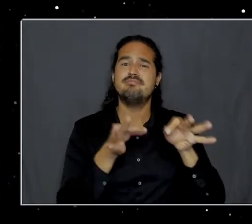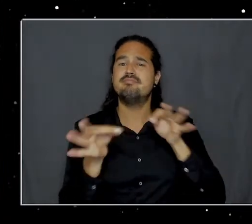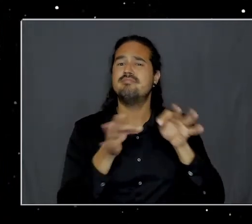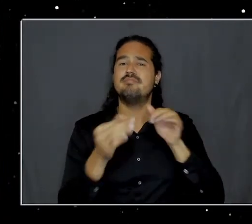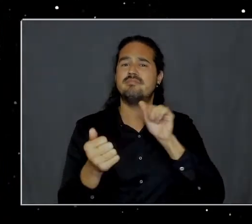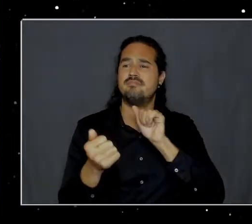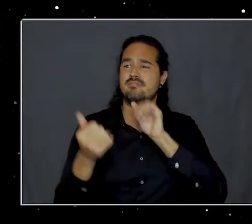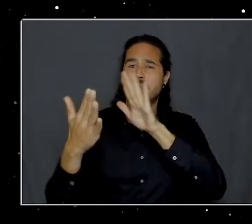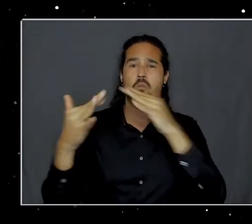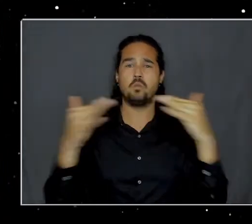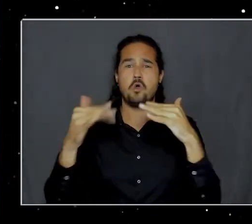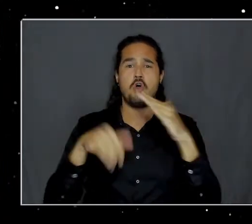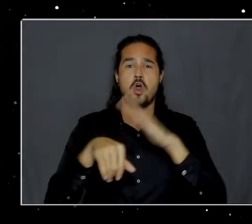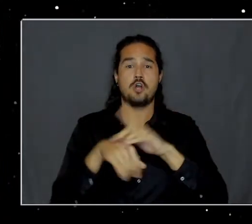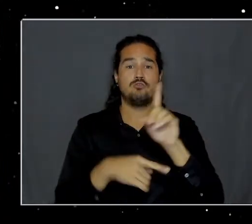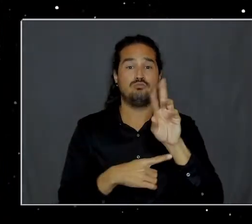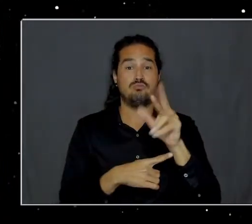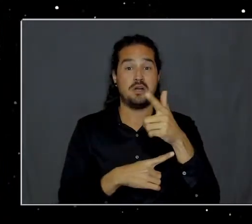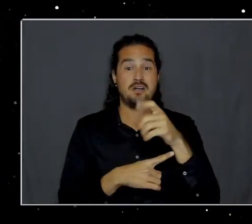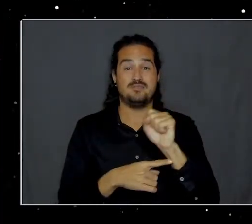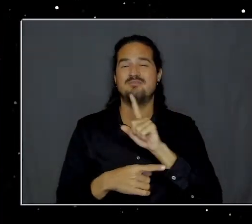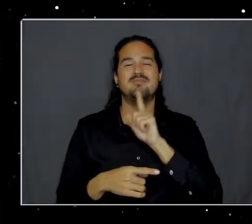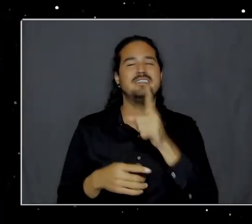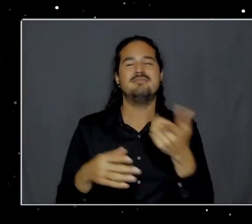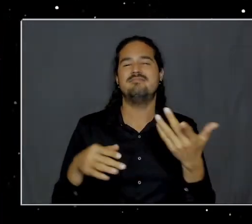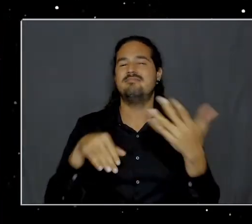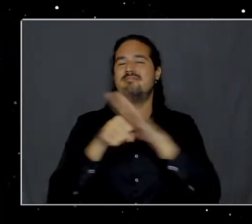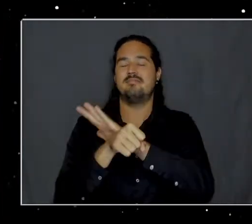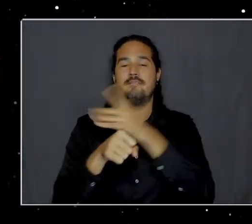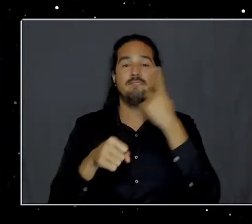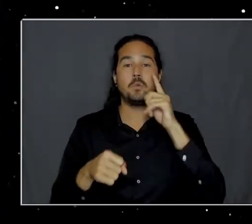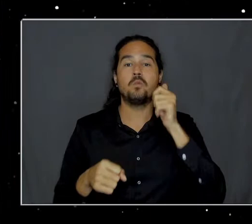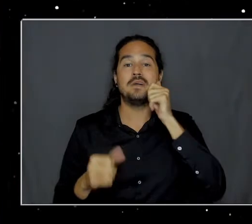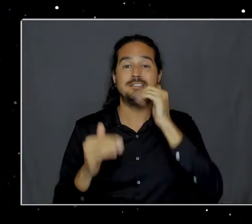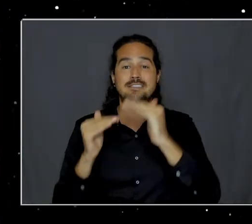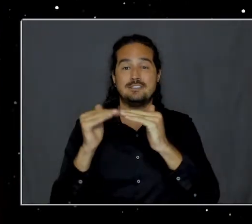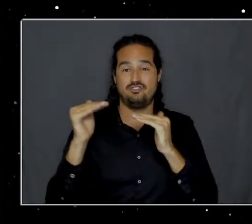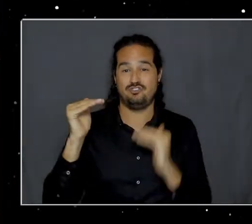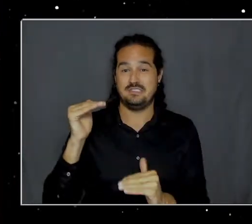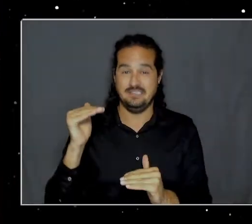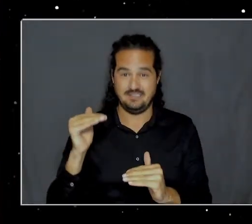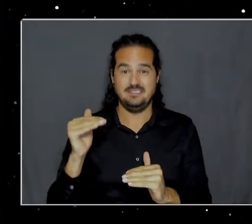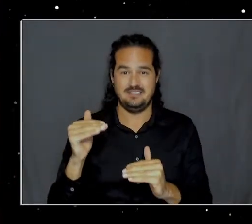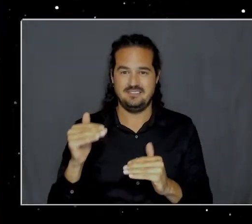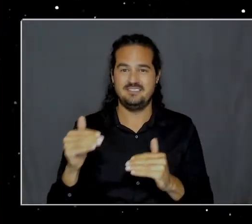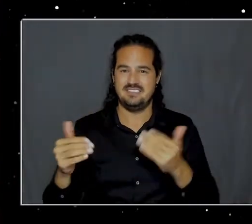COVER FOR THE RACIAL INJUSTICE THAT WE HAVE THAT IS RIFE IN OUR